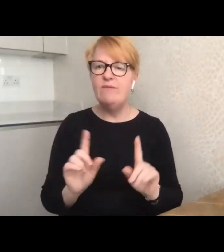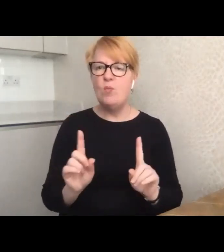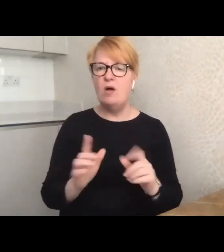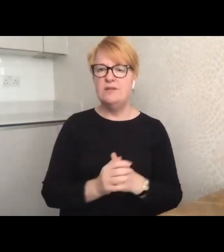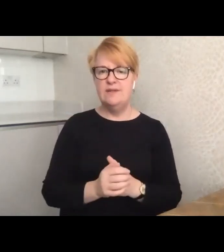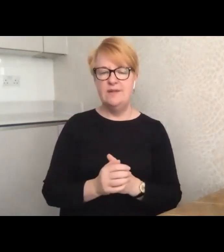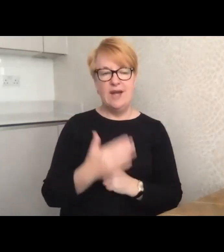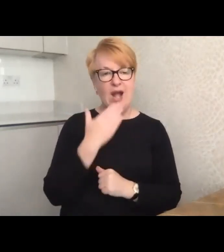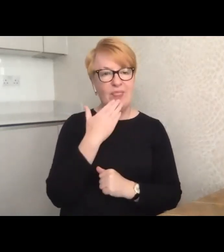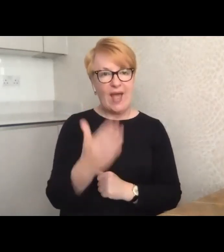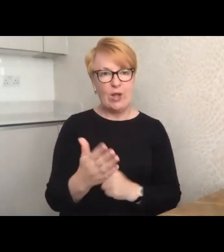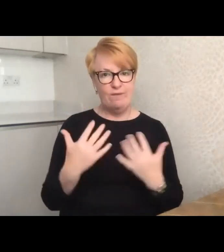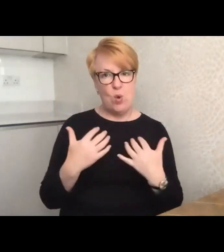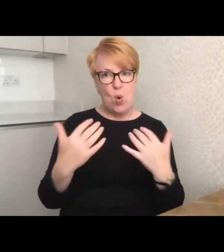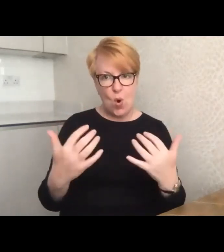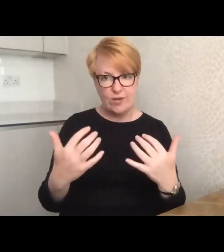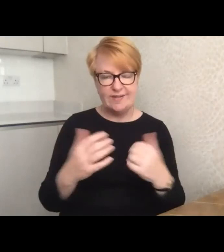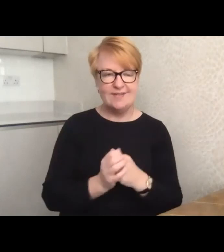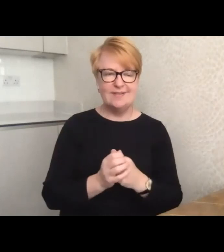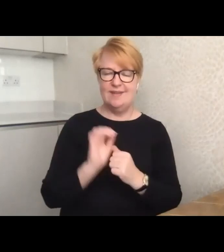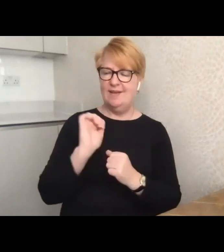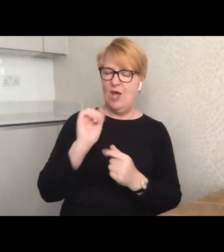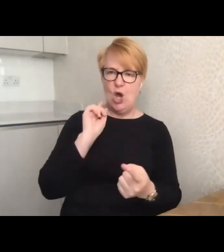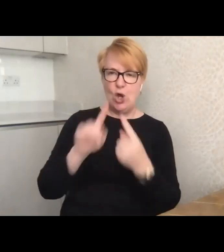participating, for all the comments and the questions you've shared in the chat.